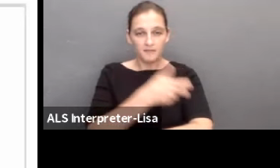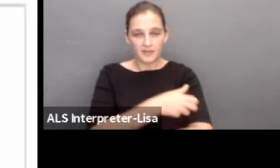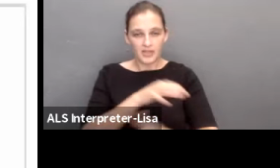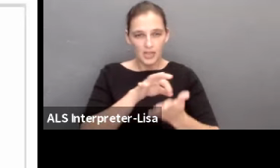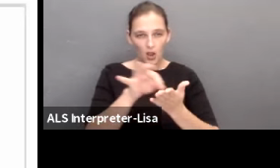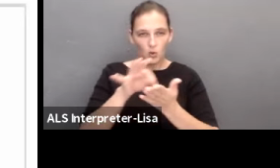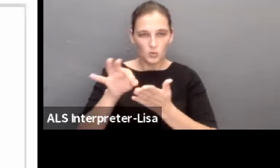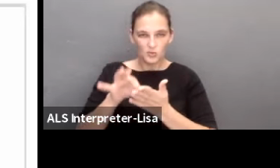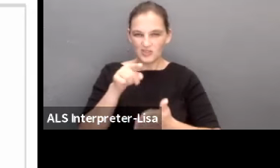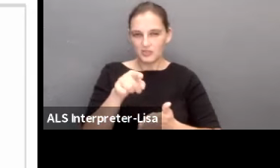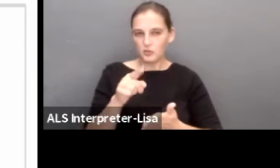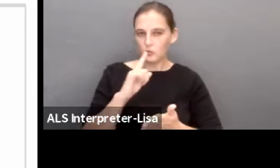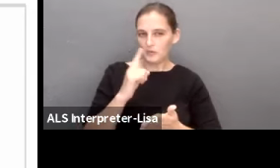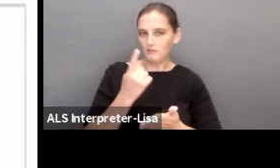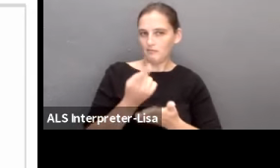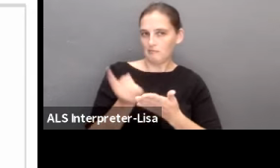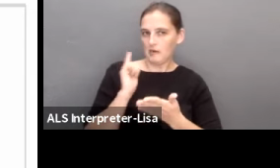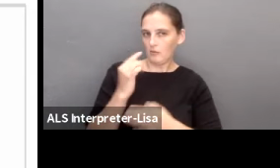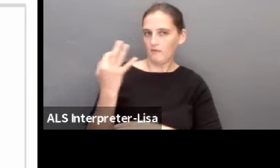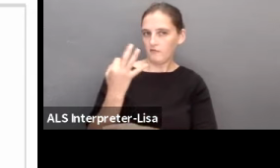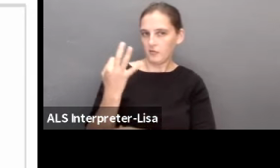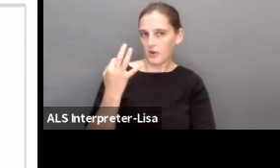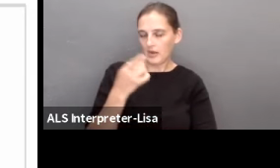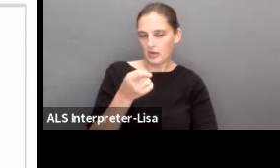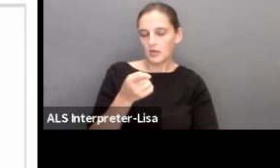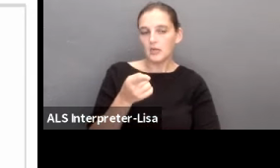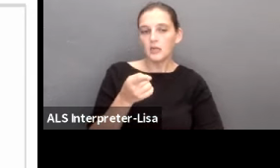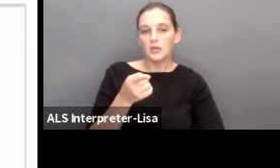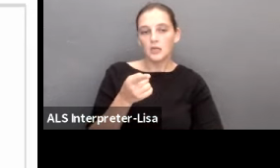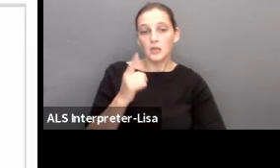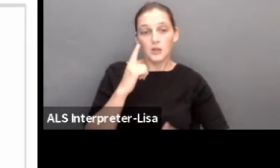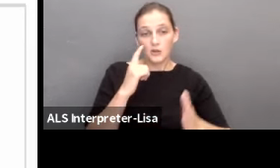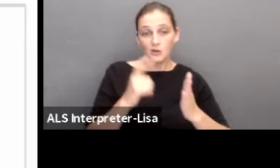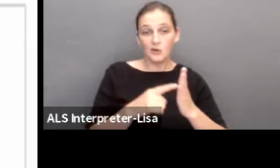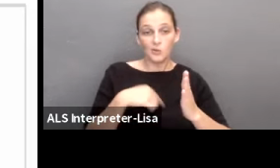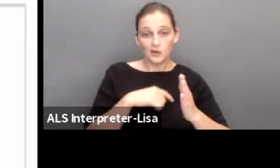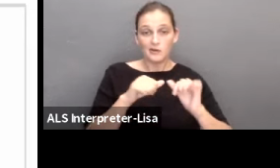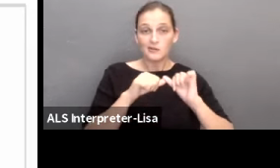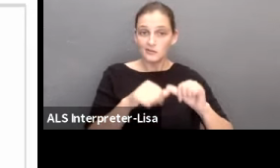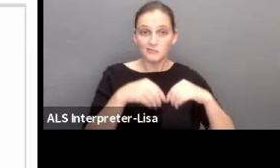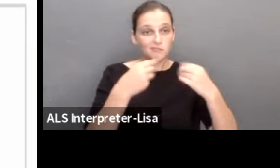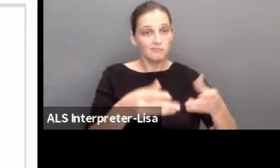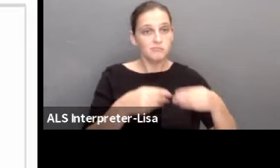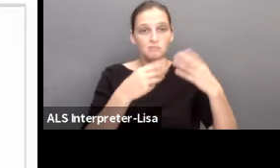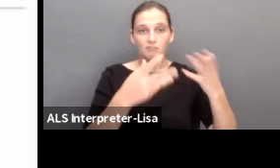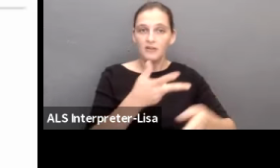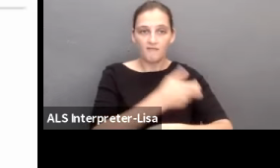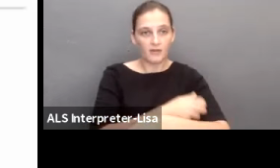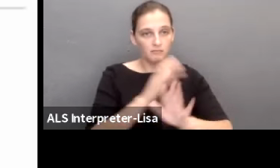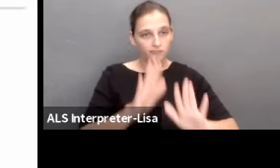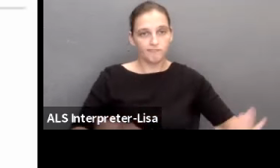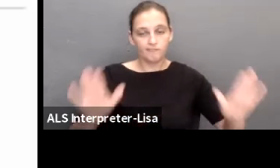from last Friday, and you can see that we're continuing to vaccinate people in Indiana.